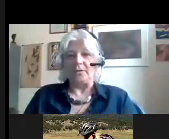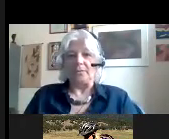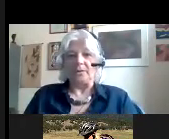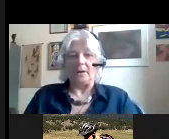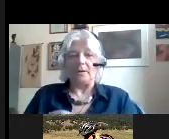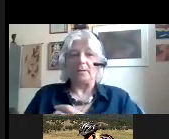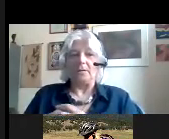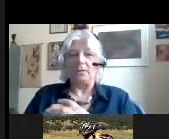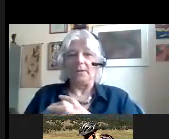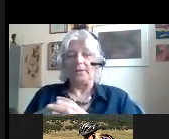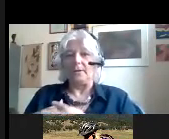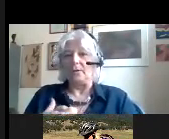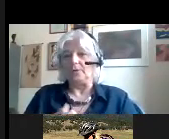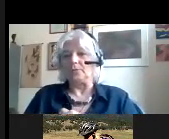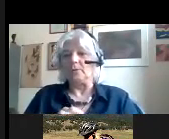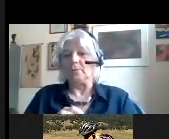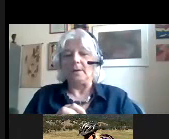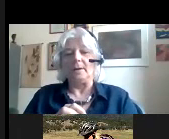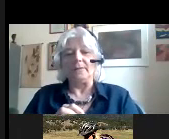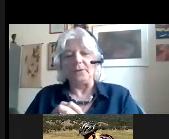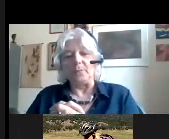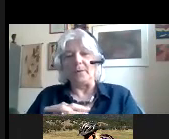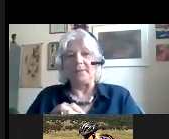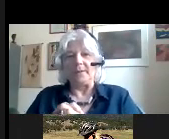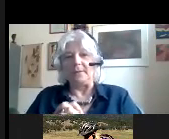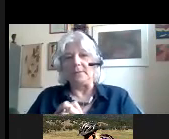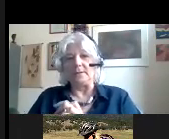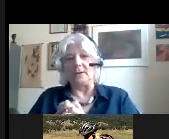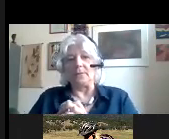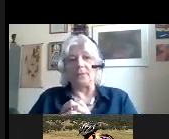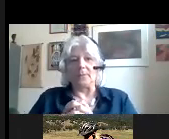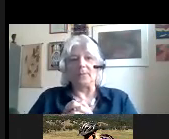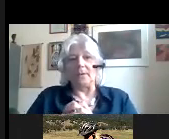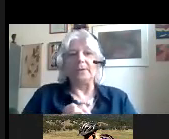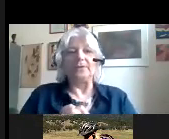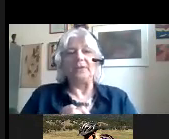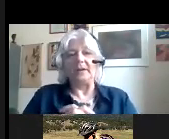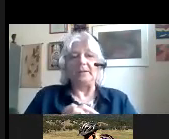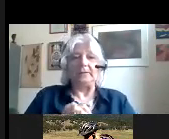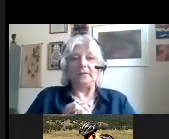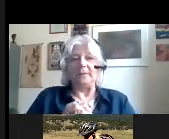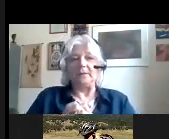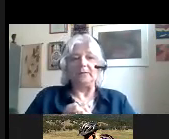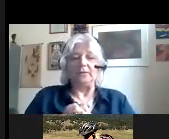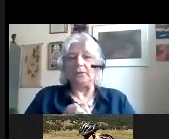informed care with a cultural viewpoint, then understanding that systemic and